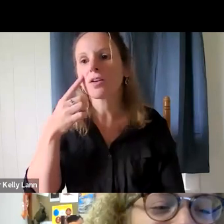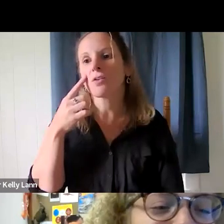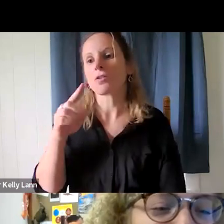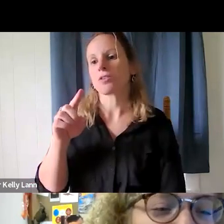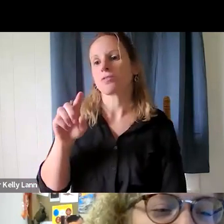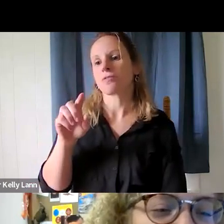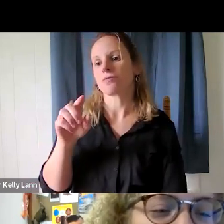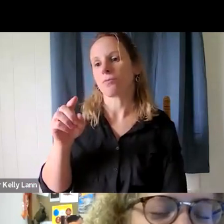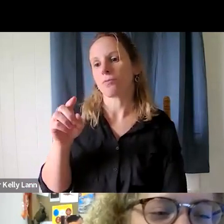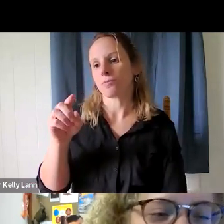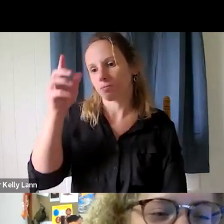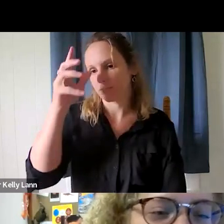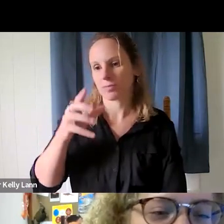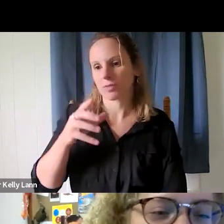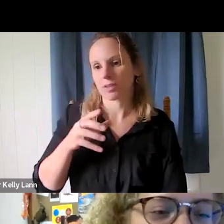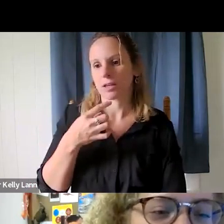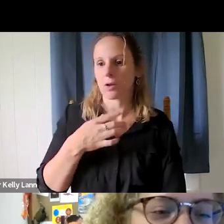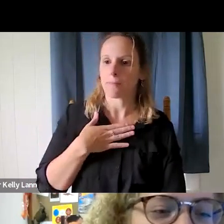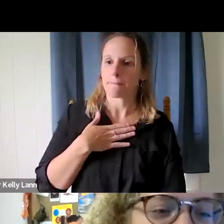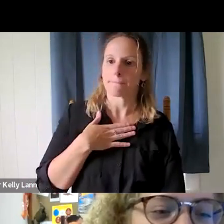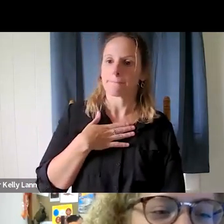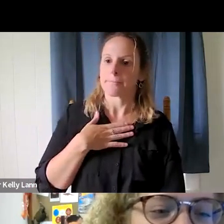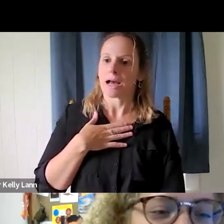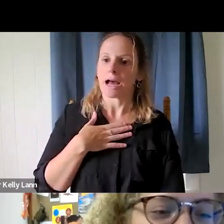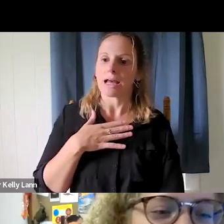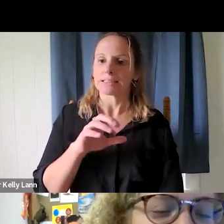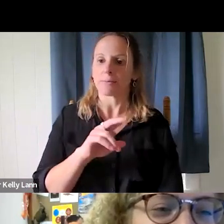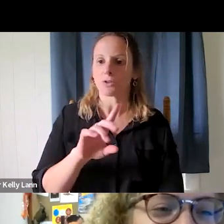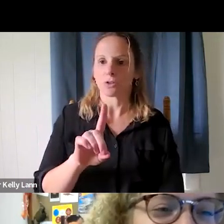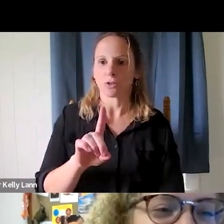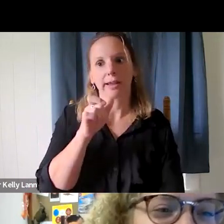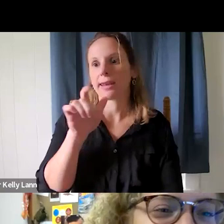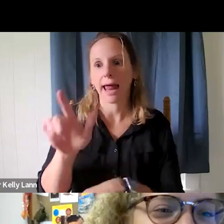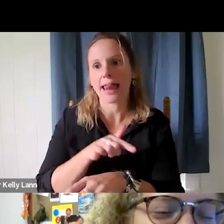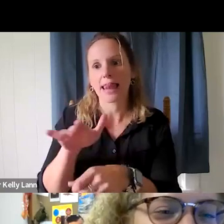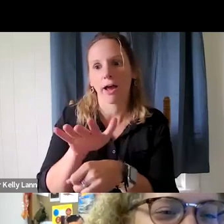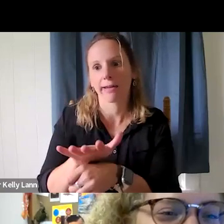and I was told that my substance use disorder section was not long enough, so.